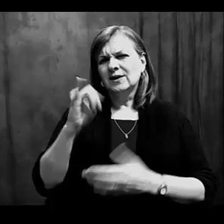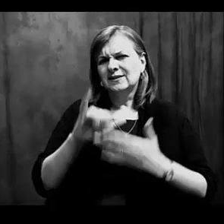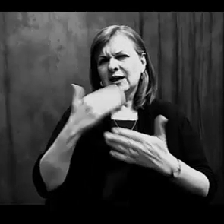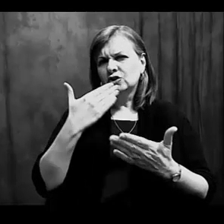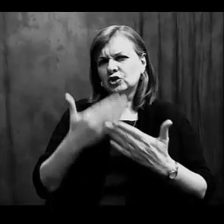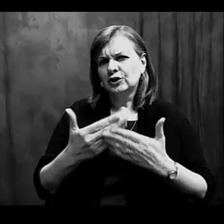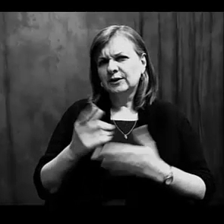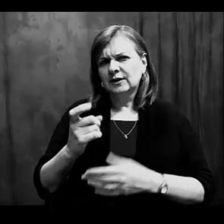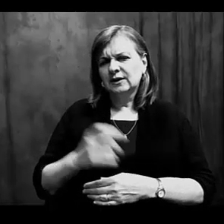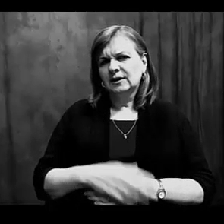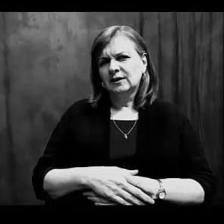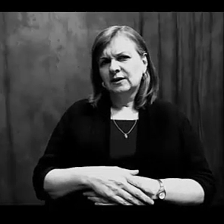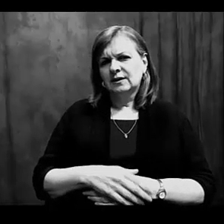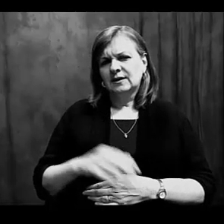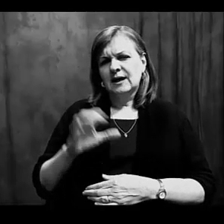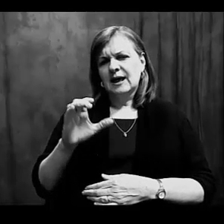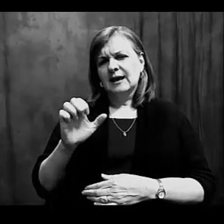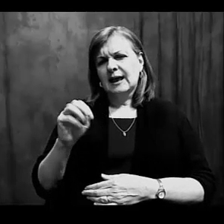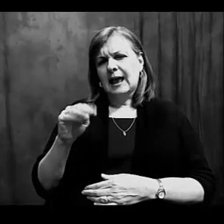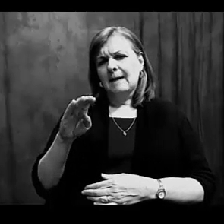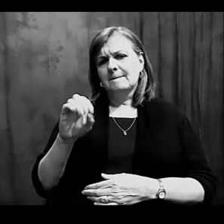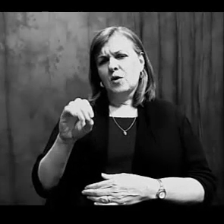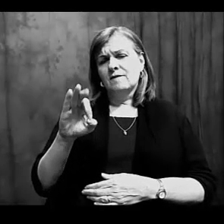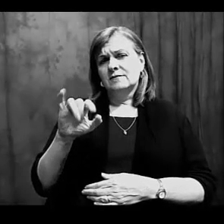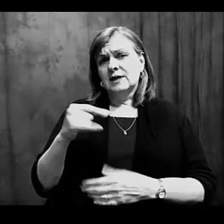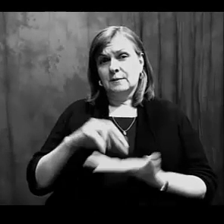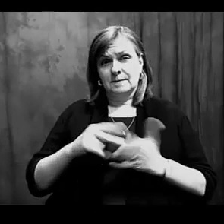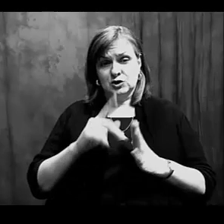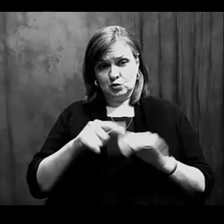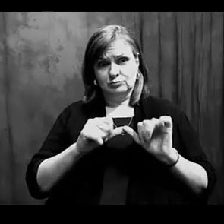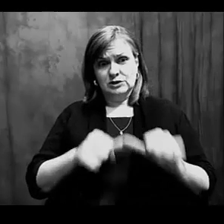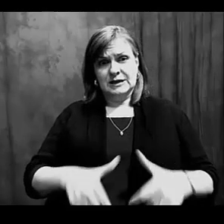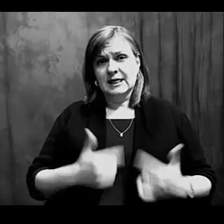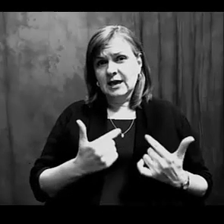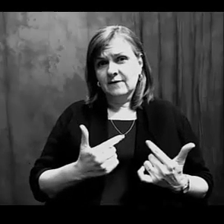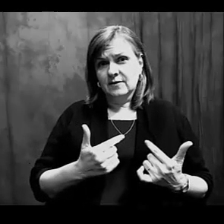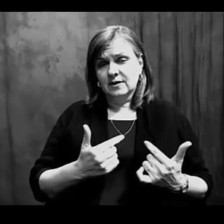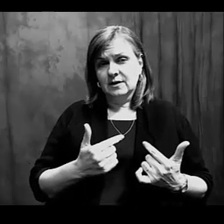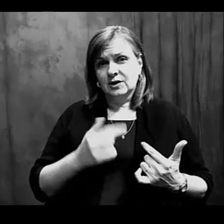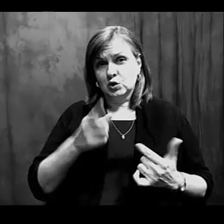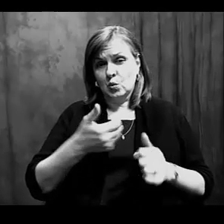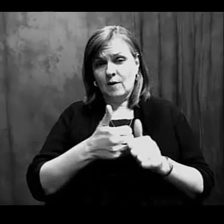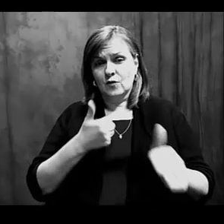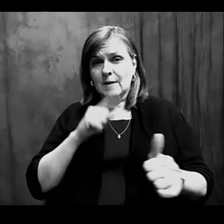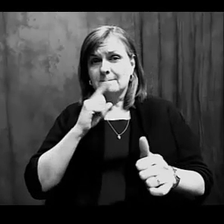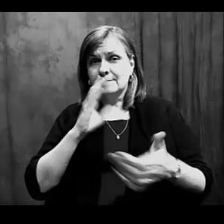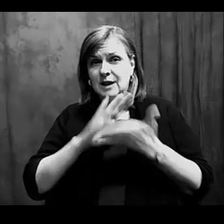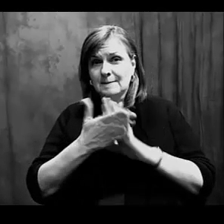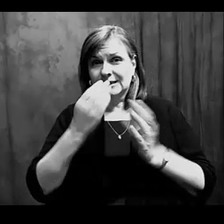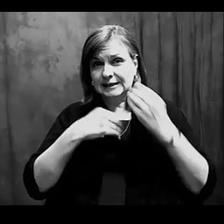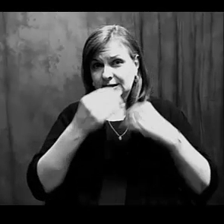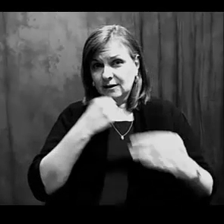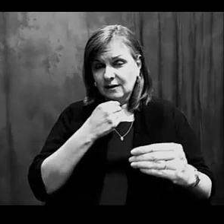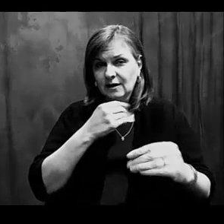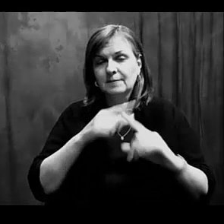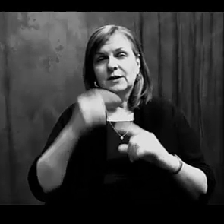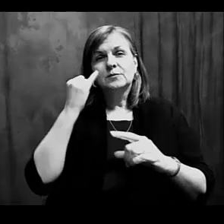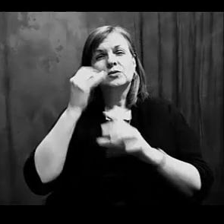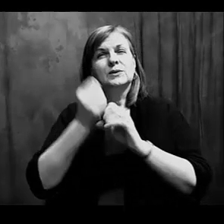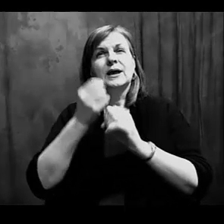why is camouflage good? camouflage = survival right?? you avoid being someone's dinner!